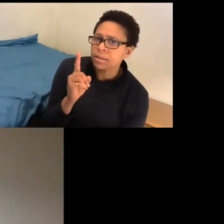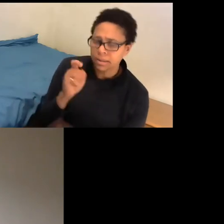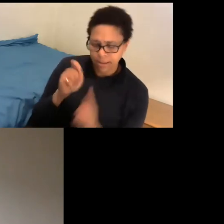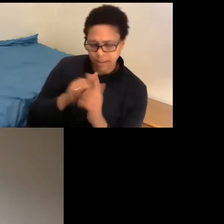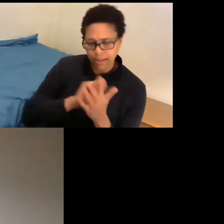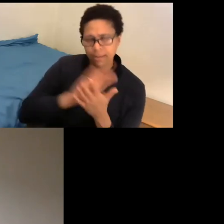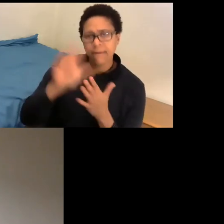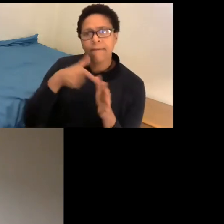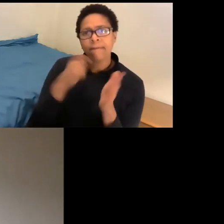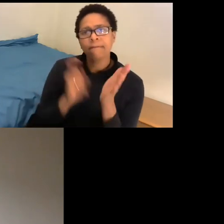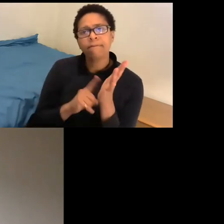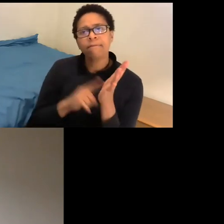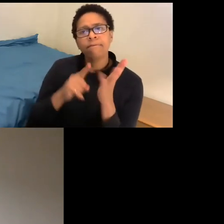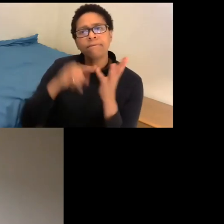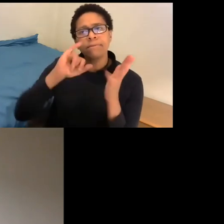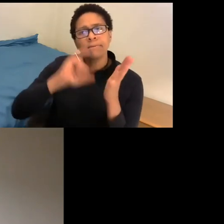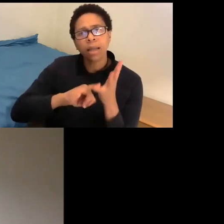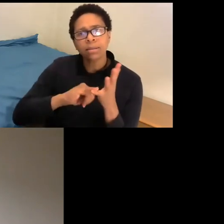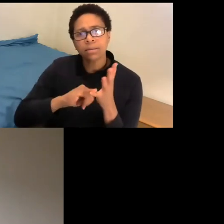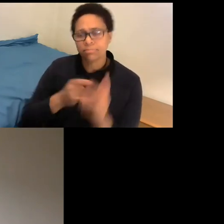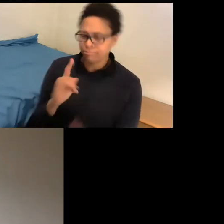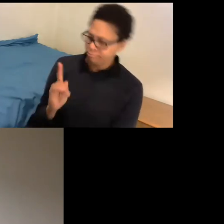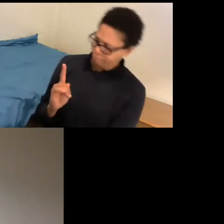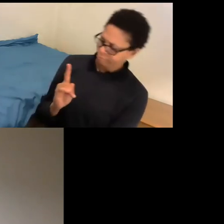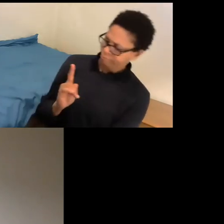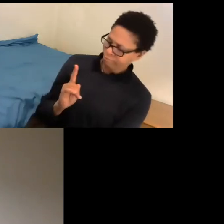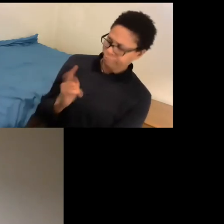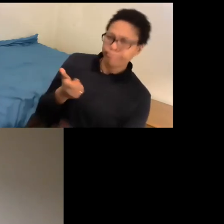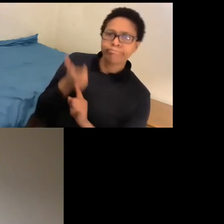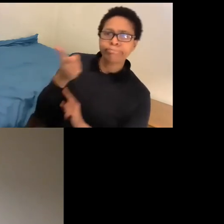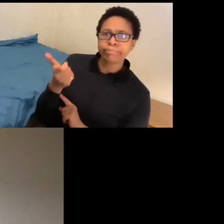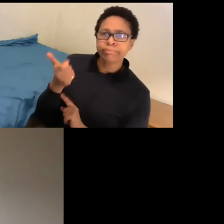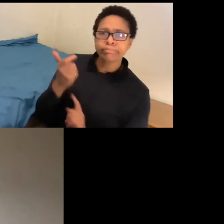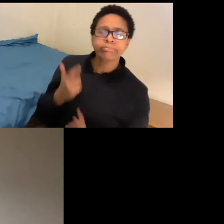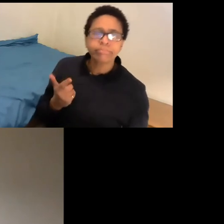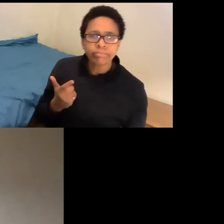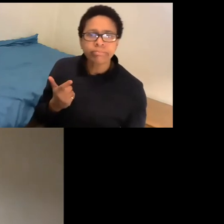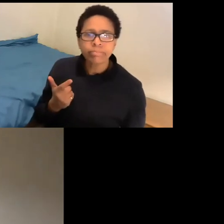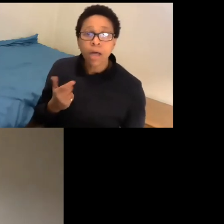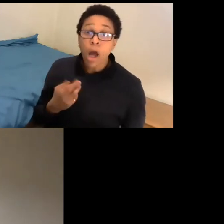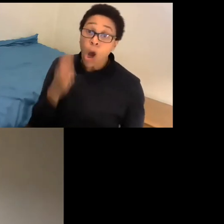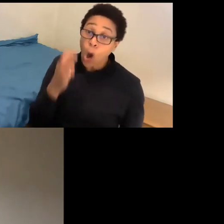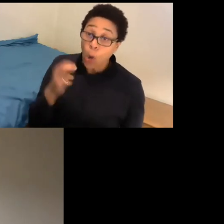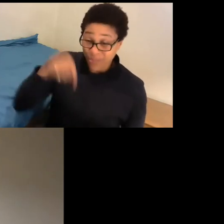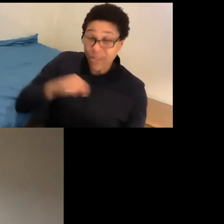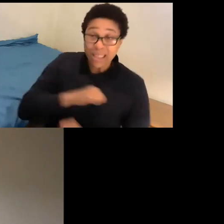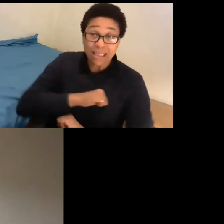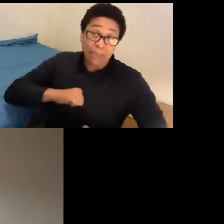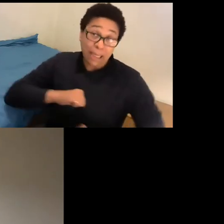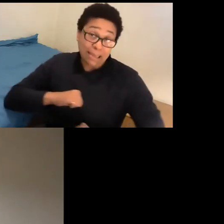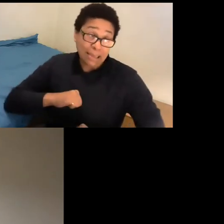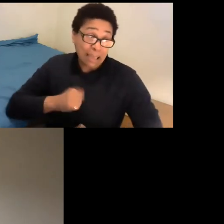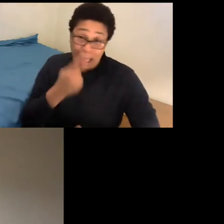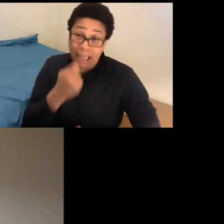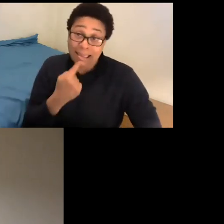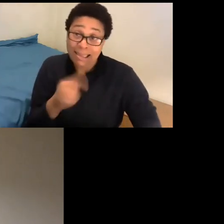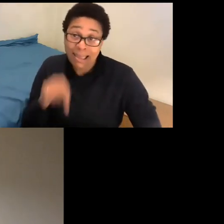jurisprudence, like, you know, just, I hope this is a space where I can say this, I have a friend who was doing research on